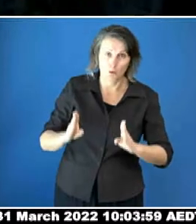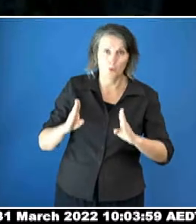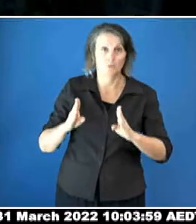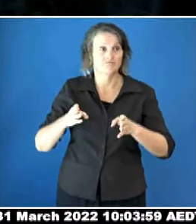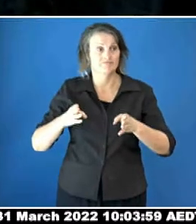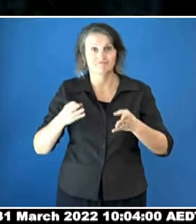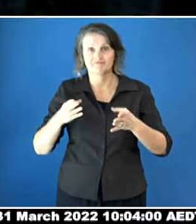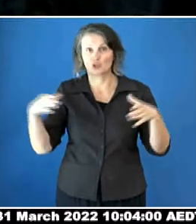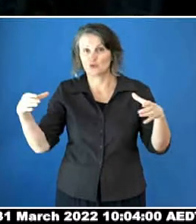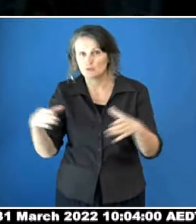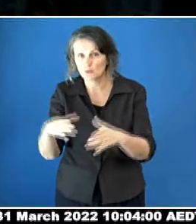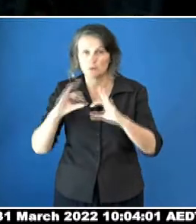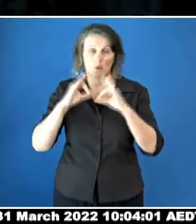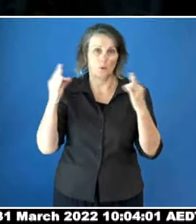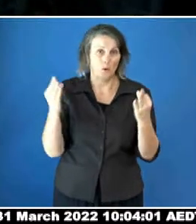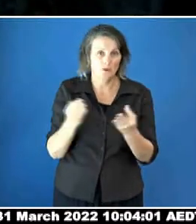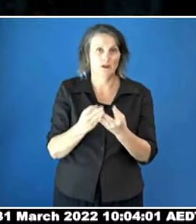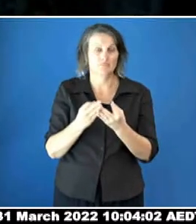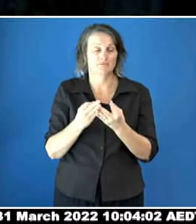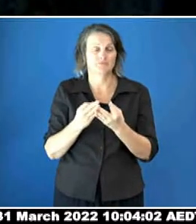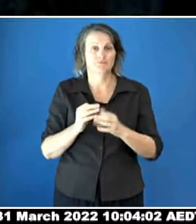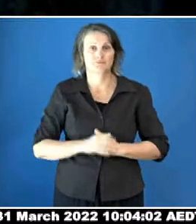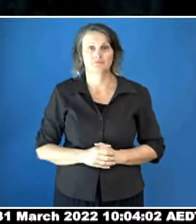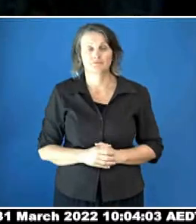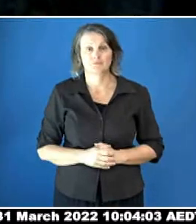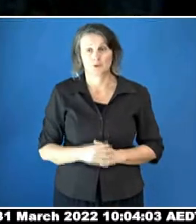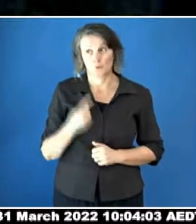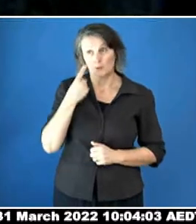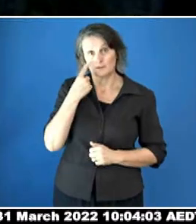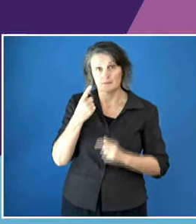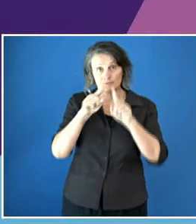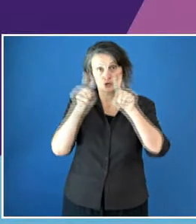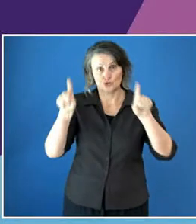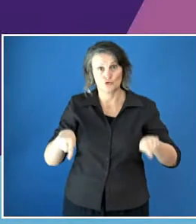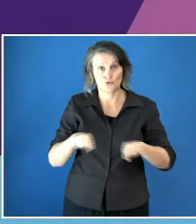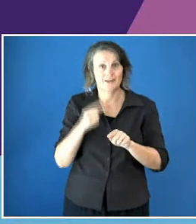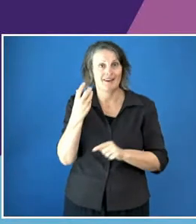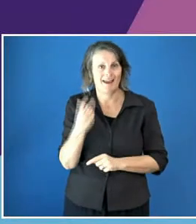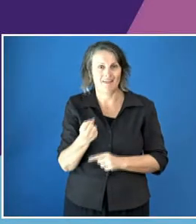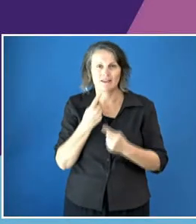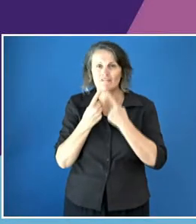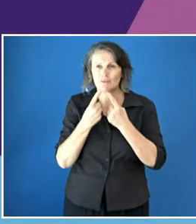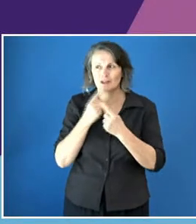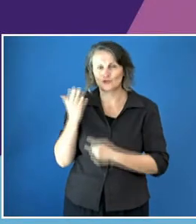Up on the screen is a content warning, and as we've said each day, the evidence will